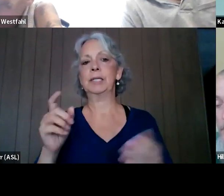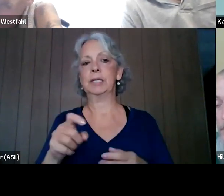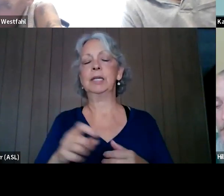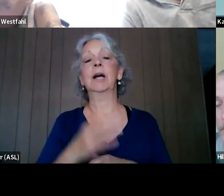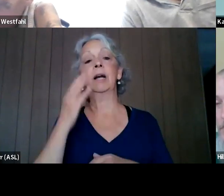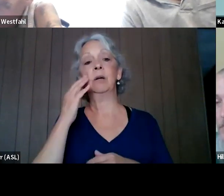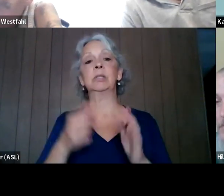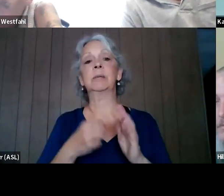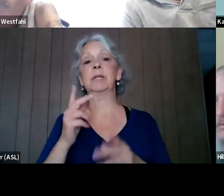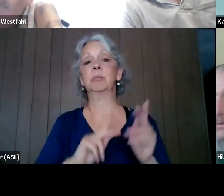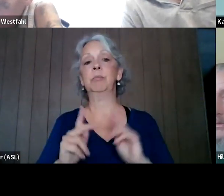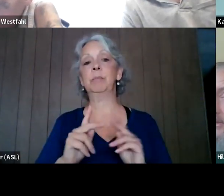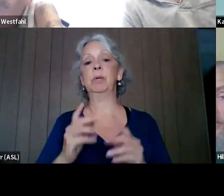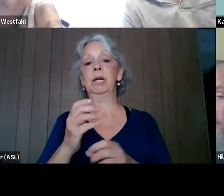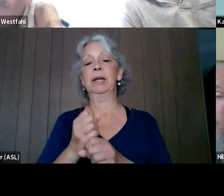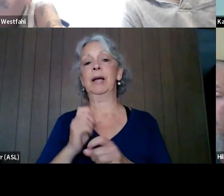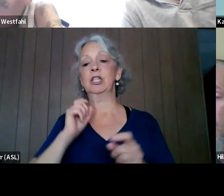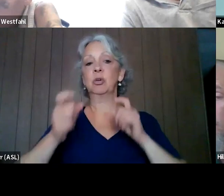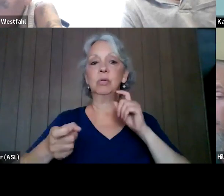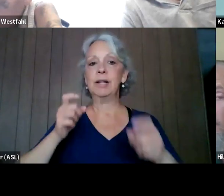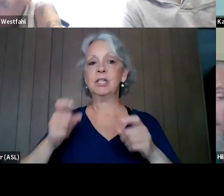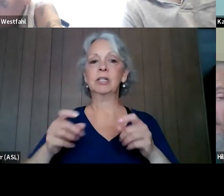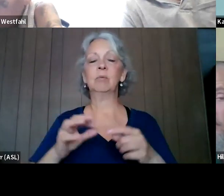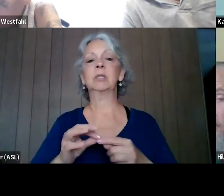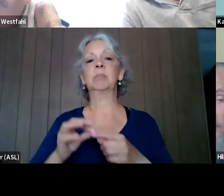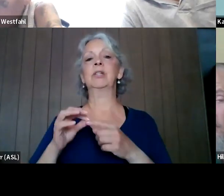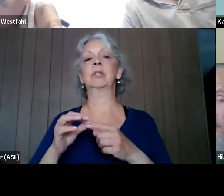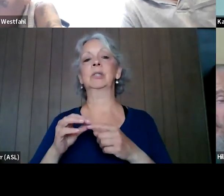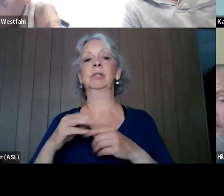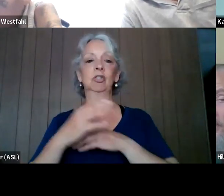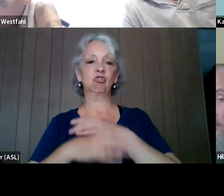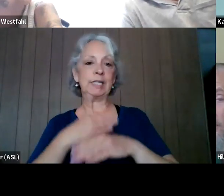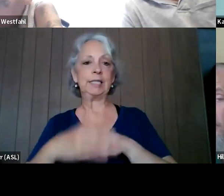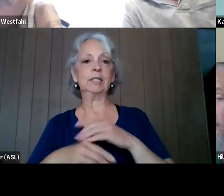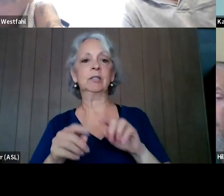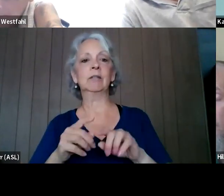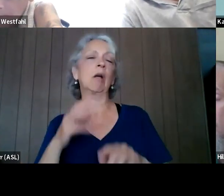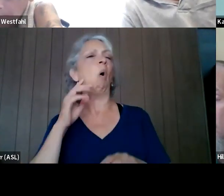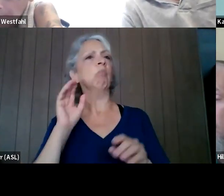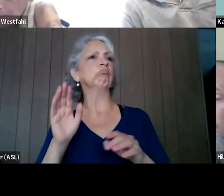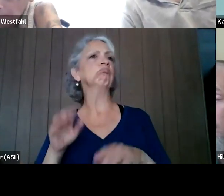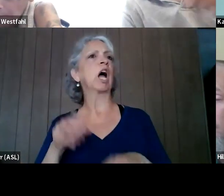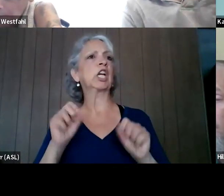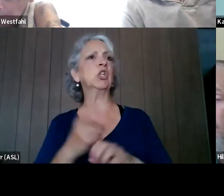people get these donations of the specialty dressings and they're like, we'll just use these. But just be really mindful of using those